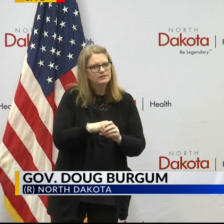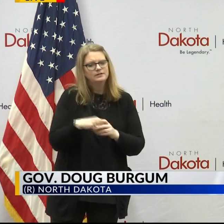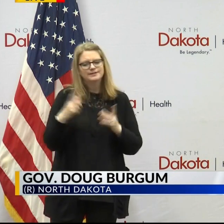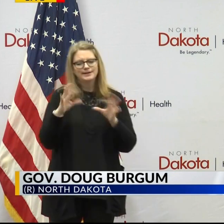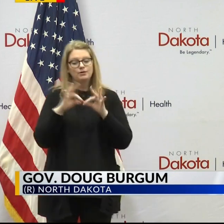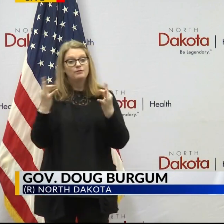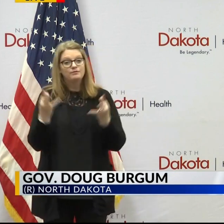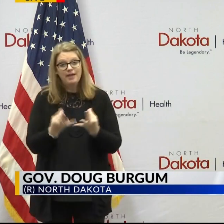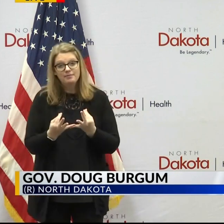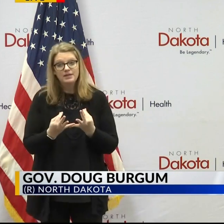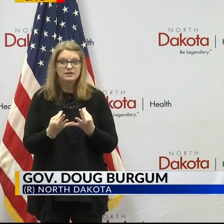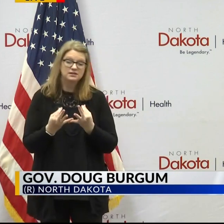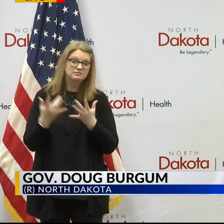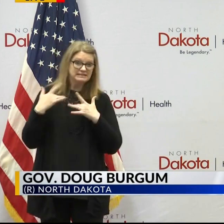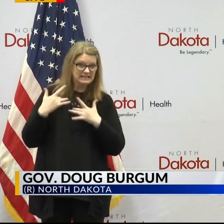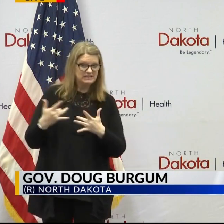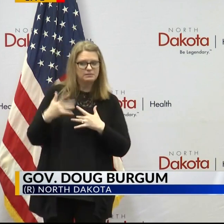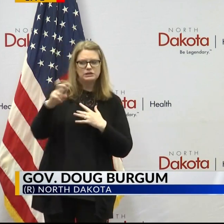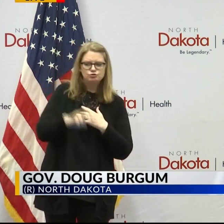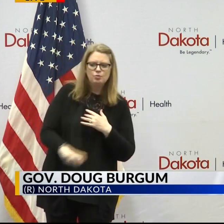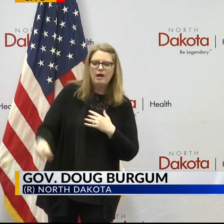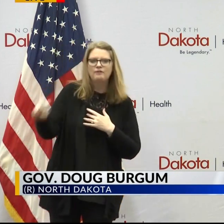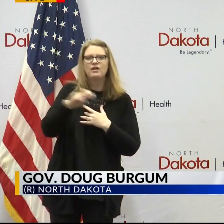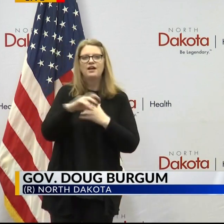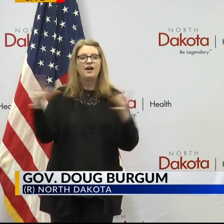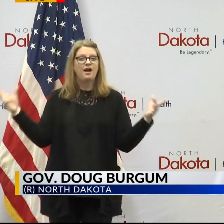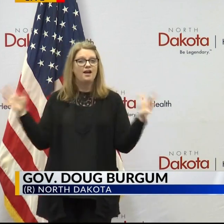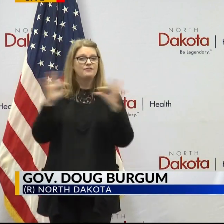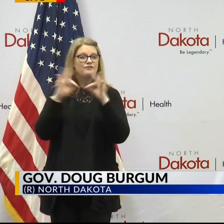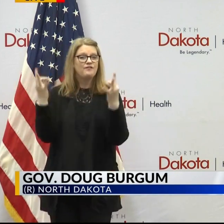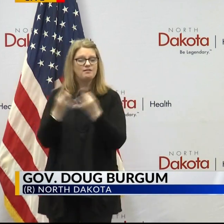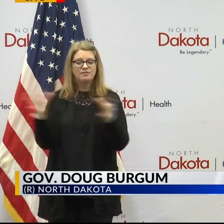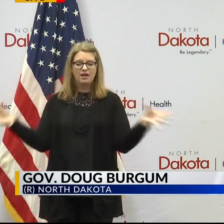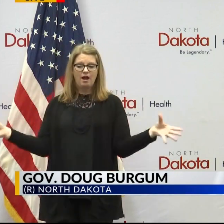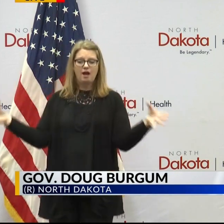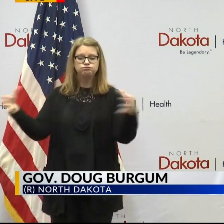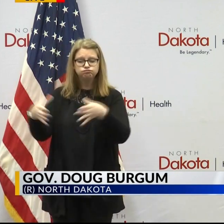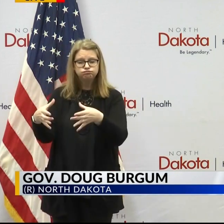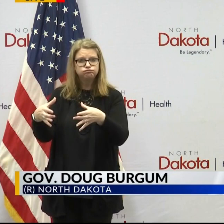THERE'S OTHER TRADITIONS THAT GO WITH IT, DEPENDING ON YOUR FAMILY.